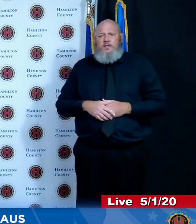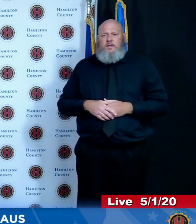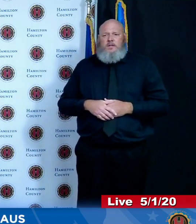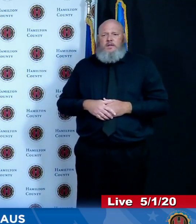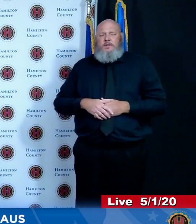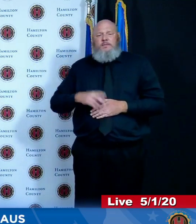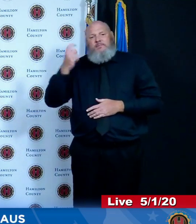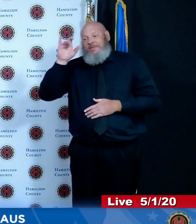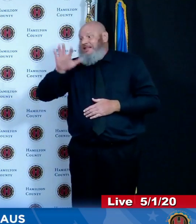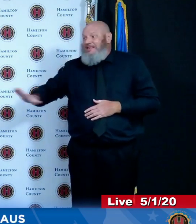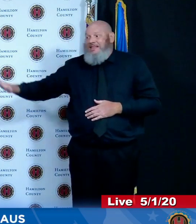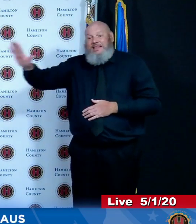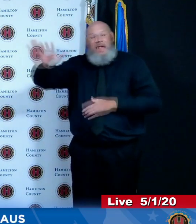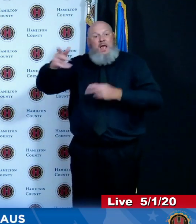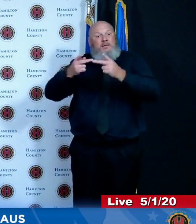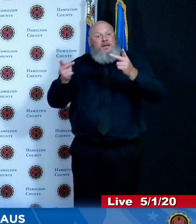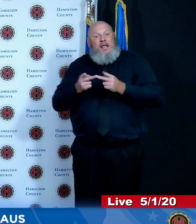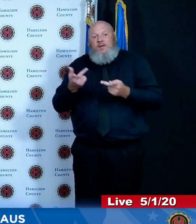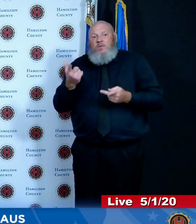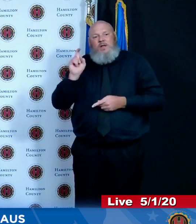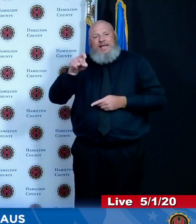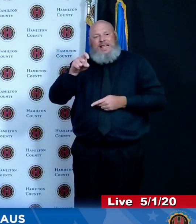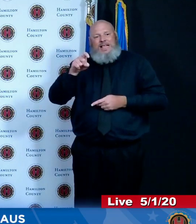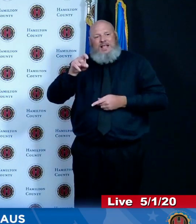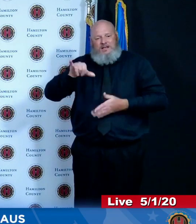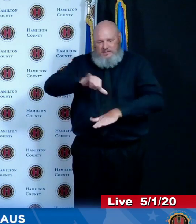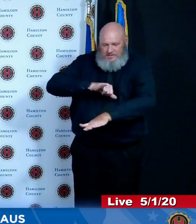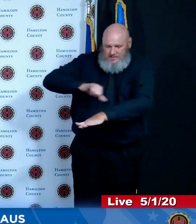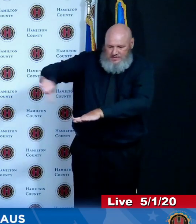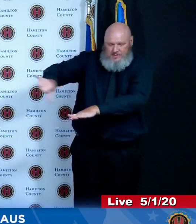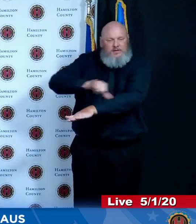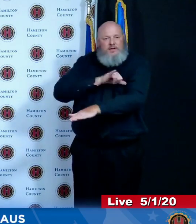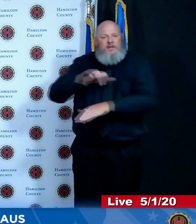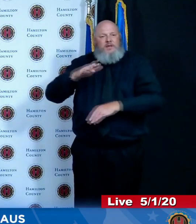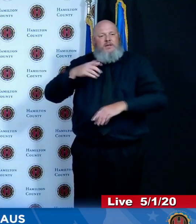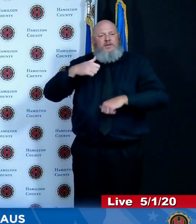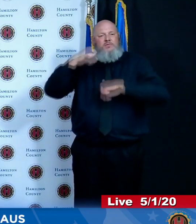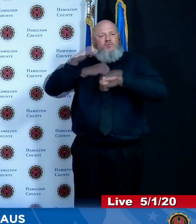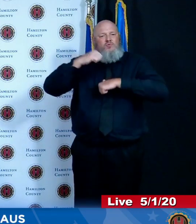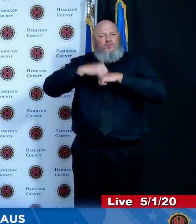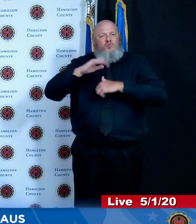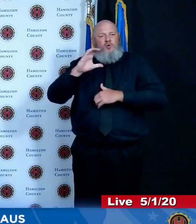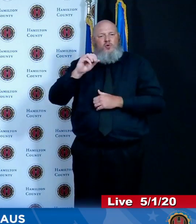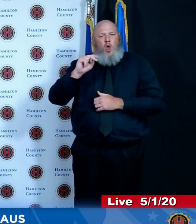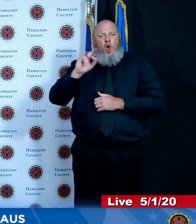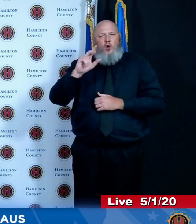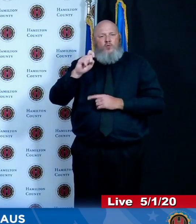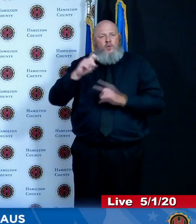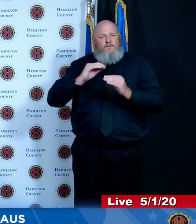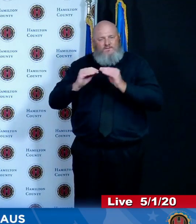to do now but some of the other items were postponed so thank you so much to the Reds and to the Bengals for being our